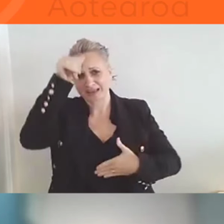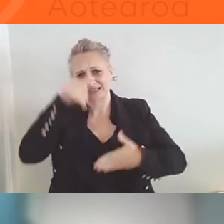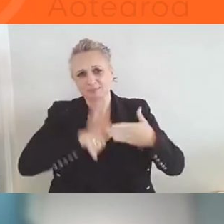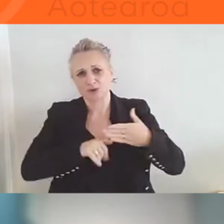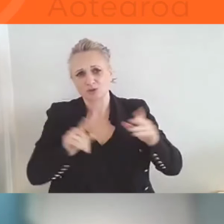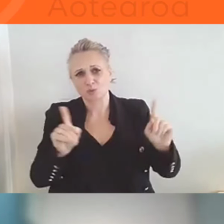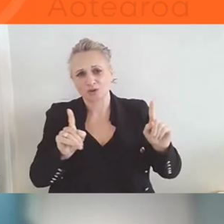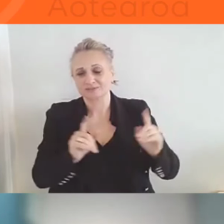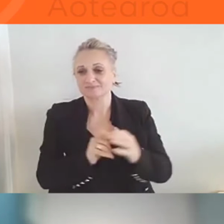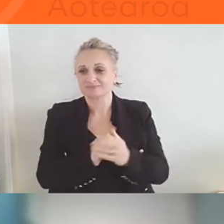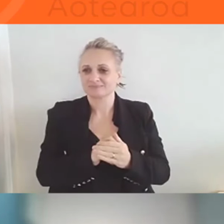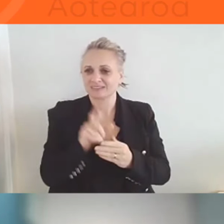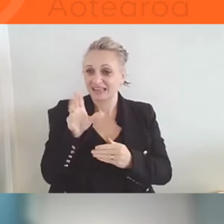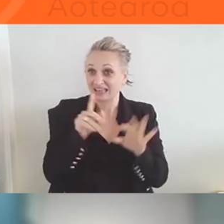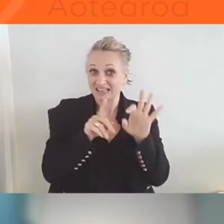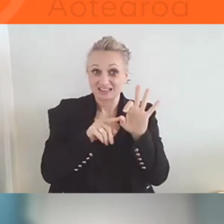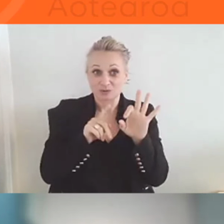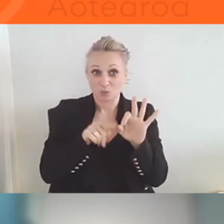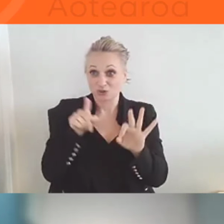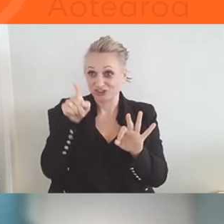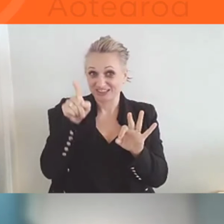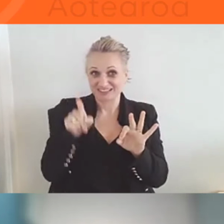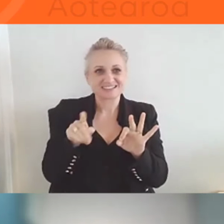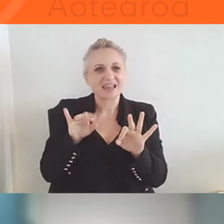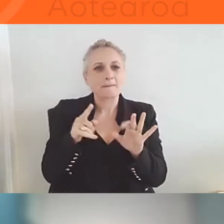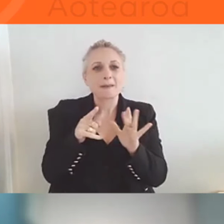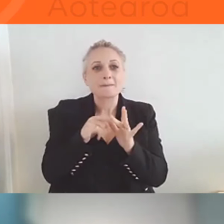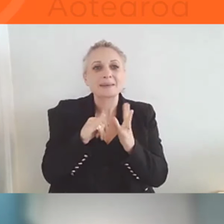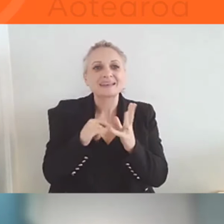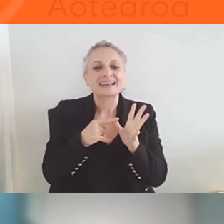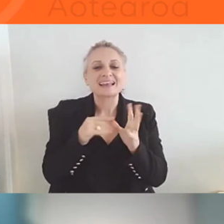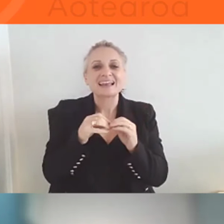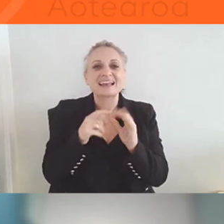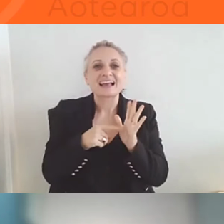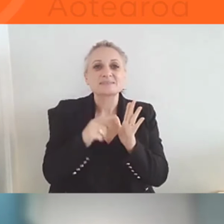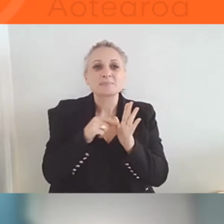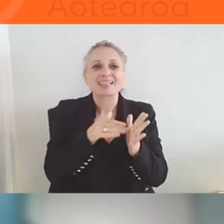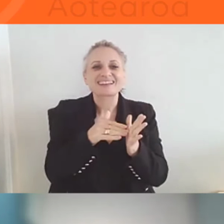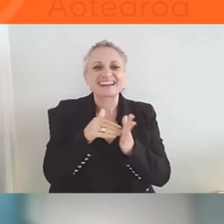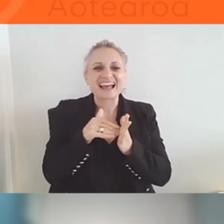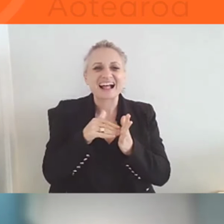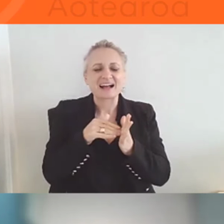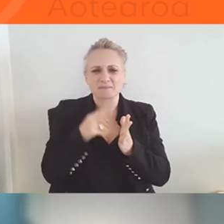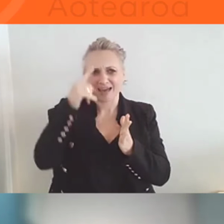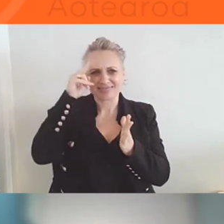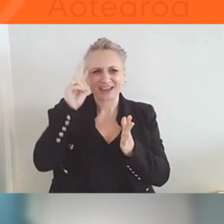down here and I wondered if I could ask Isabelle's help in reading some of them out. I did see my name in one of them, and I do know